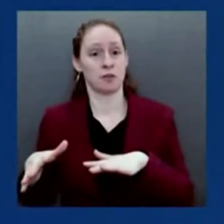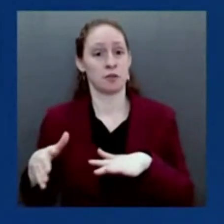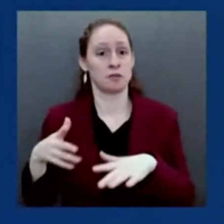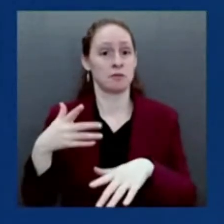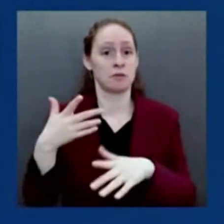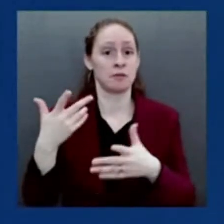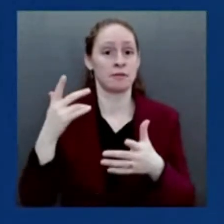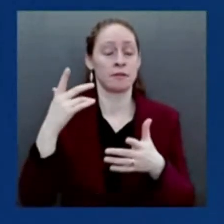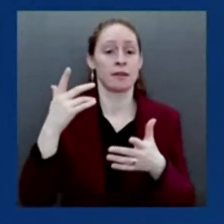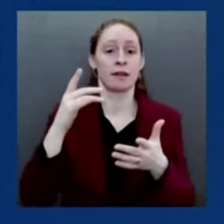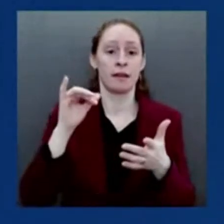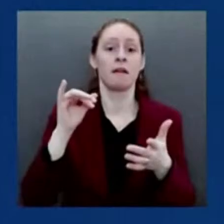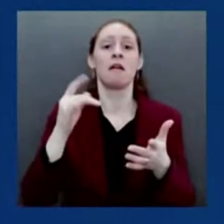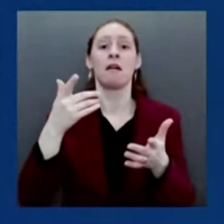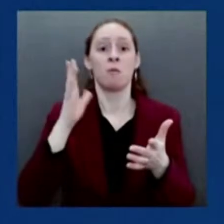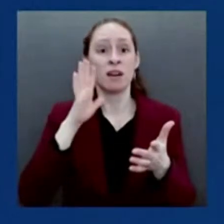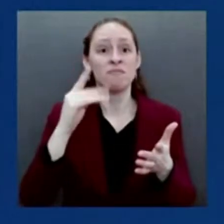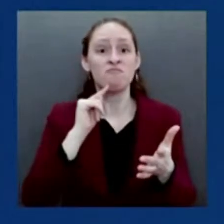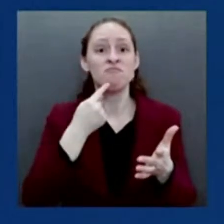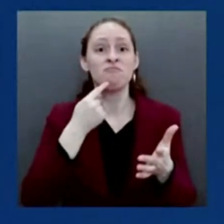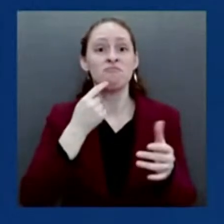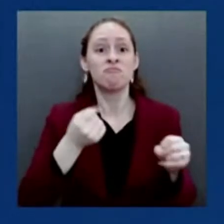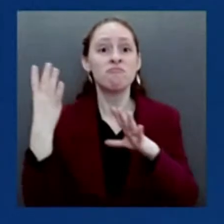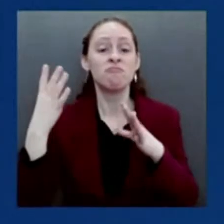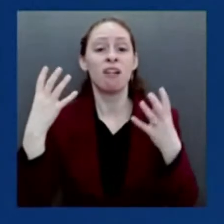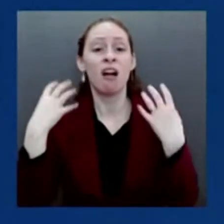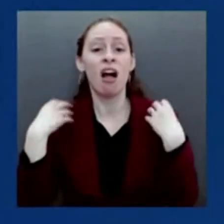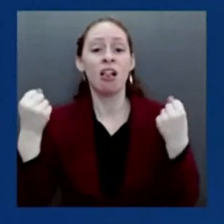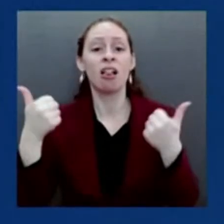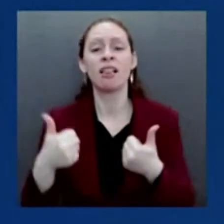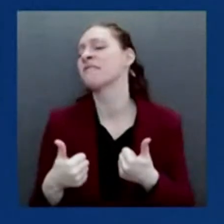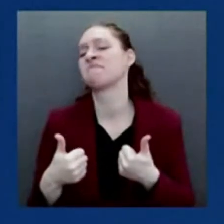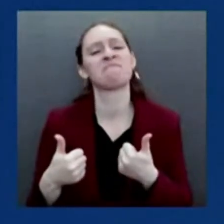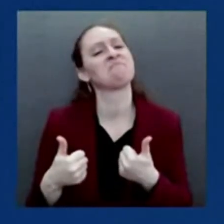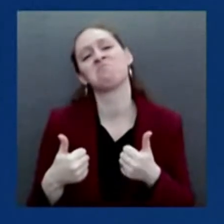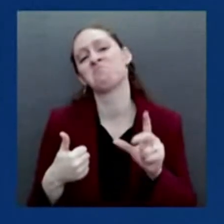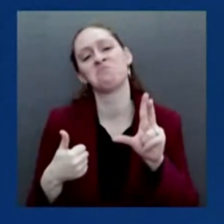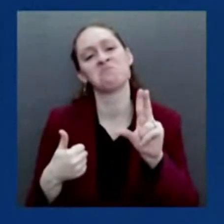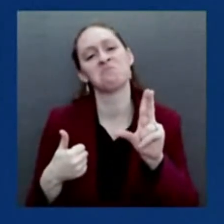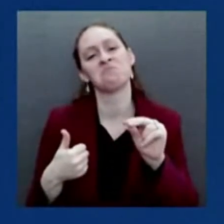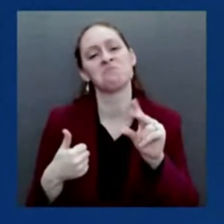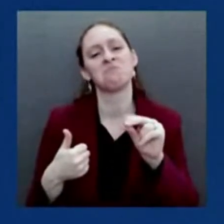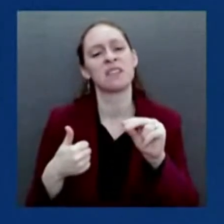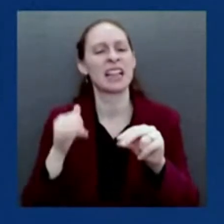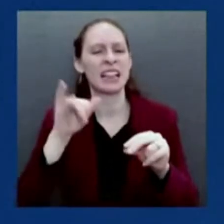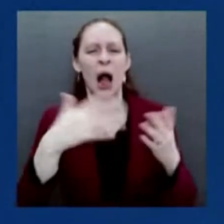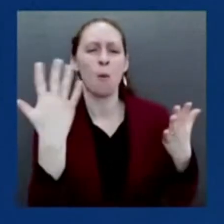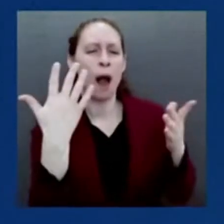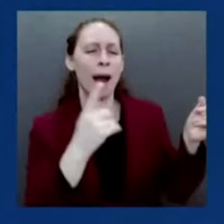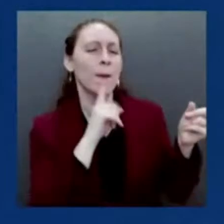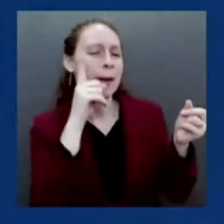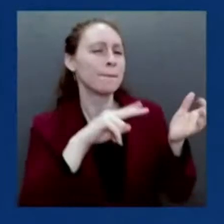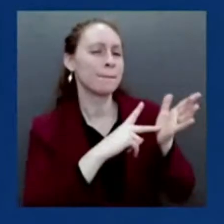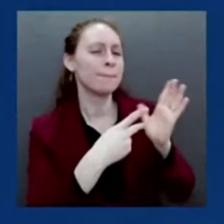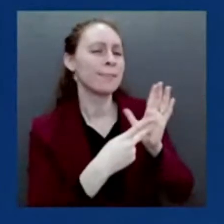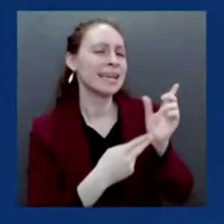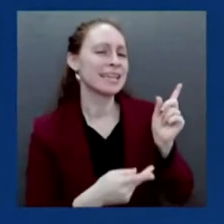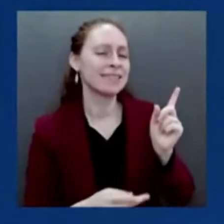IS THAT EVERYBODY IS GOING TO WIND UP GETTING EXPOSED AND GETTING INFECTED. IF YOU ARE VACCINATED, AND IF YOU ARE BOOSTED, THEN THE CHANCES OF YOU GETTING SICK ARE VERY LOW.